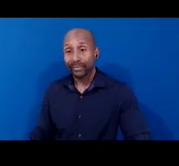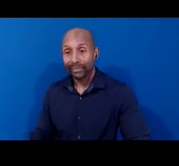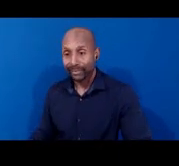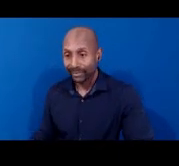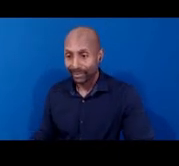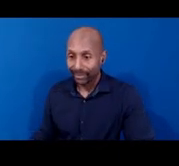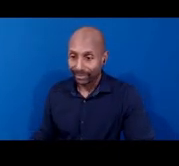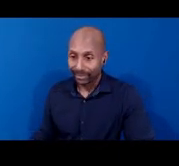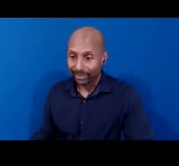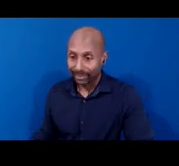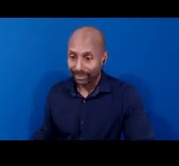Great. Thank you so much.